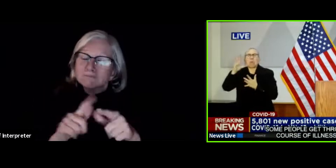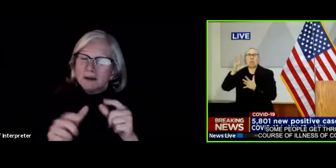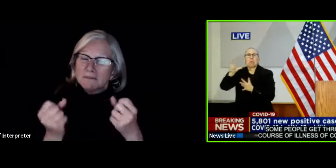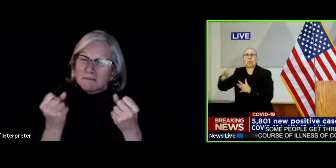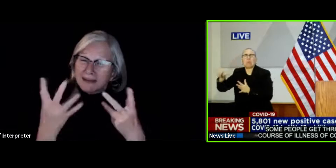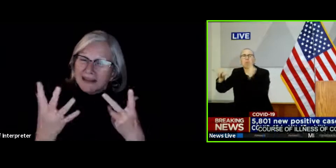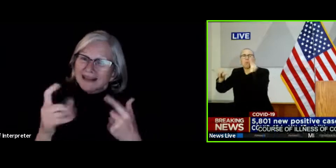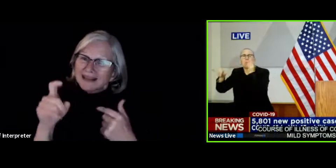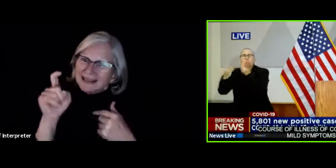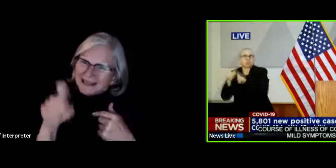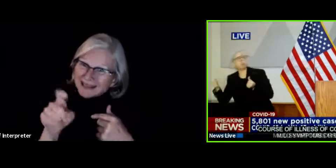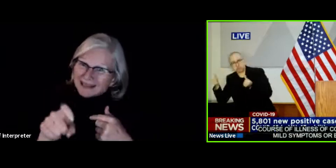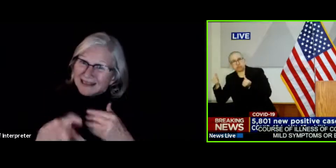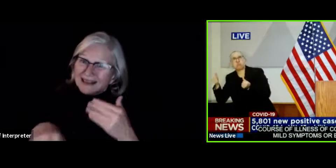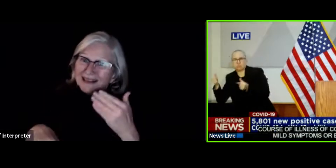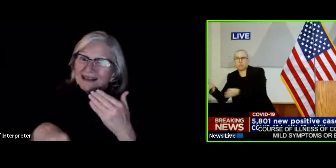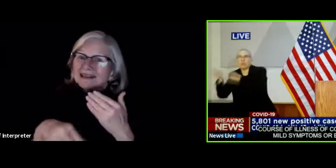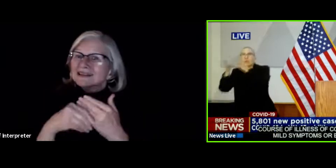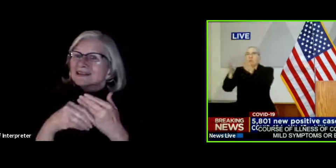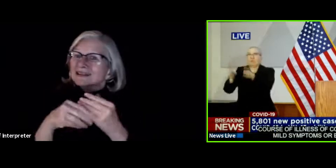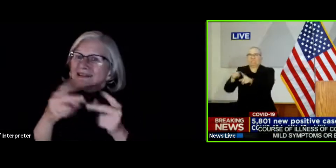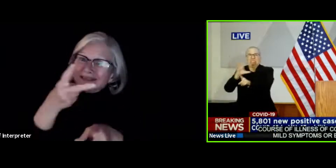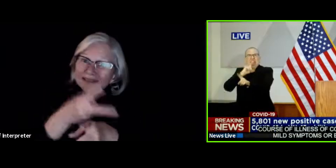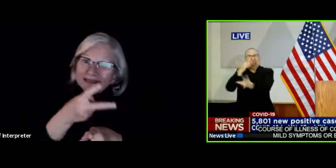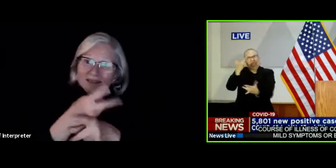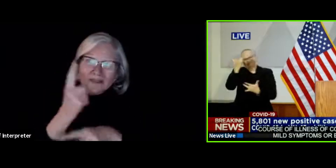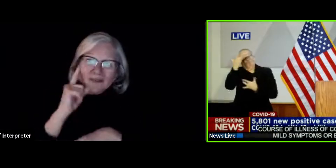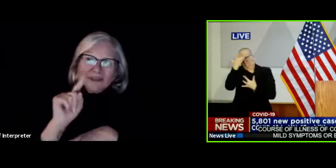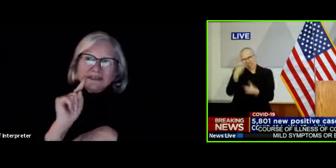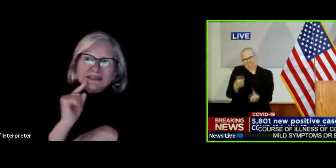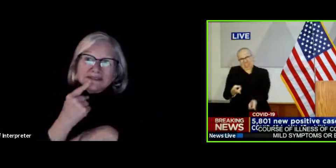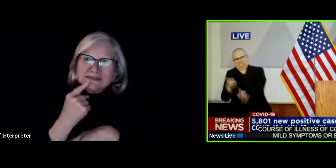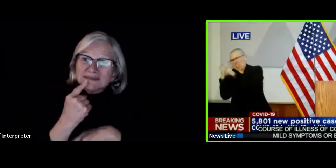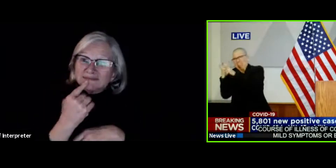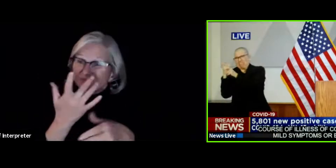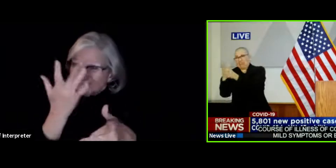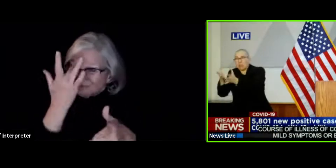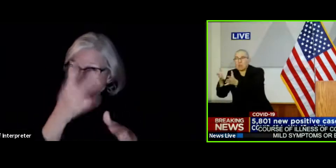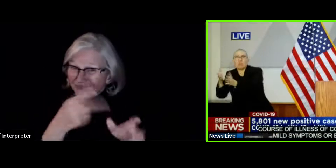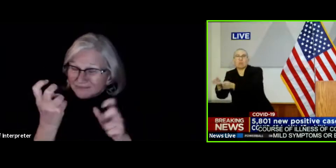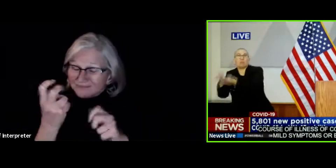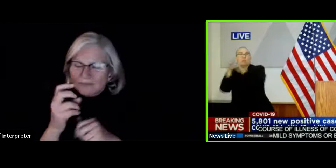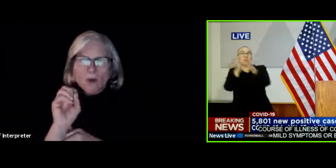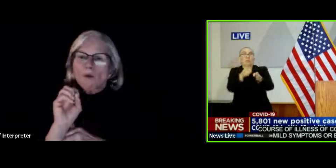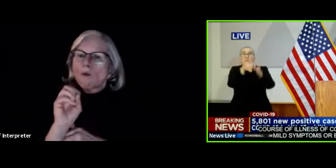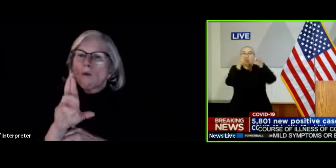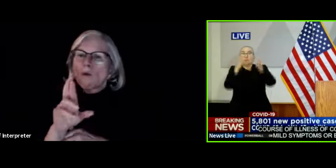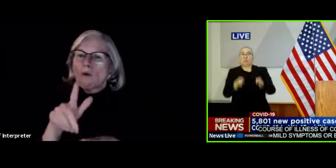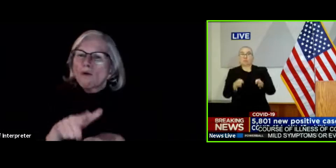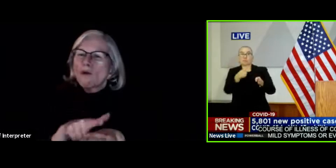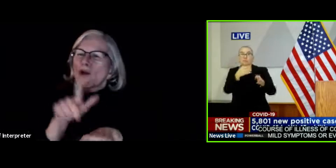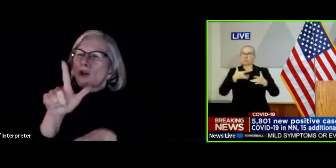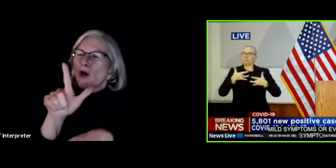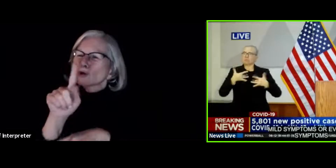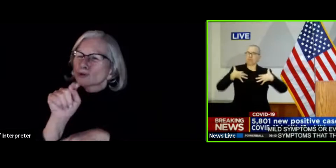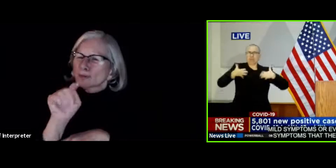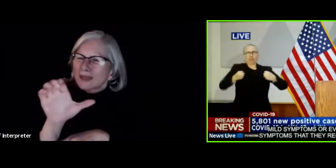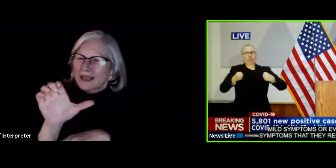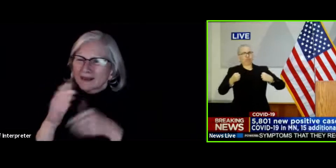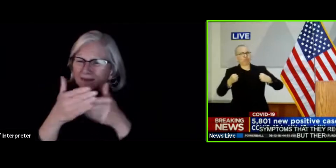SERIOUS ILLNESS AND MANY HAVING LONG-TERM HEALTH EFFECTS THAT ARE ONLY NOW BEING APPRECIATED. WE KNOW THAT WE CAN NEVER BE SURE OF